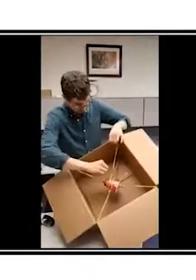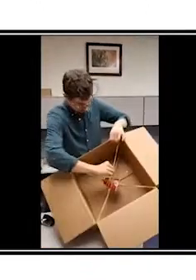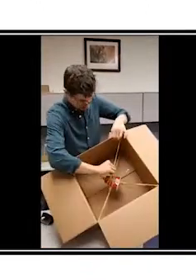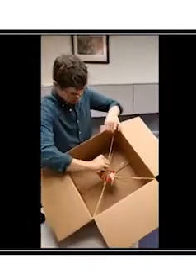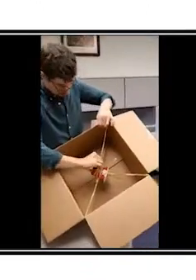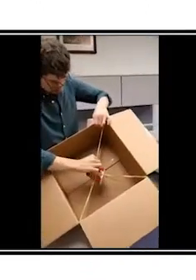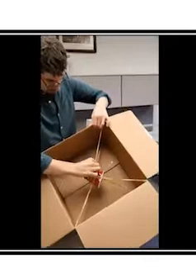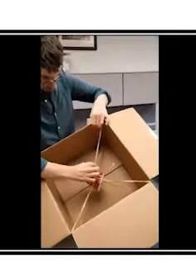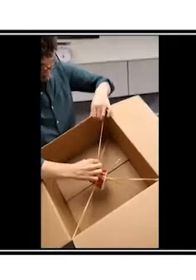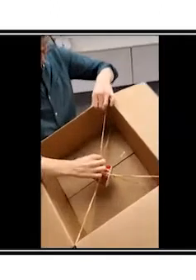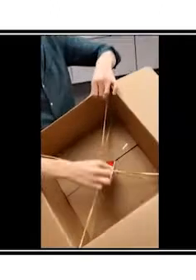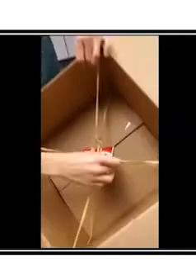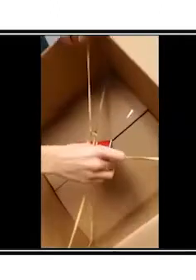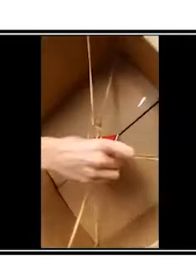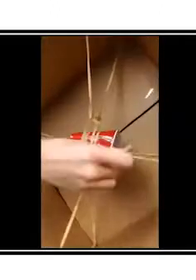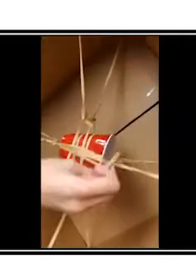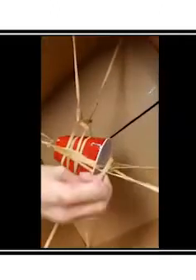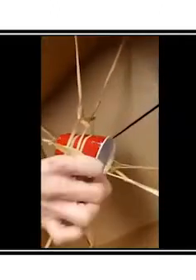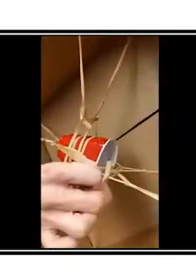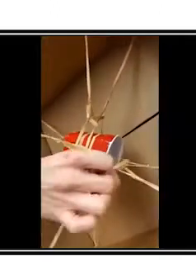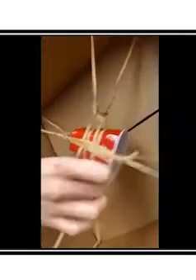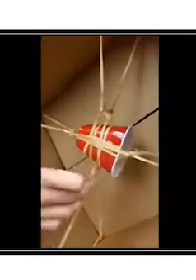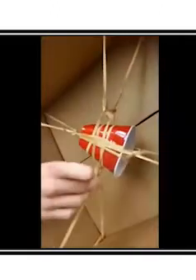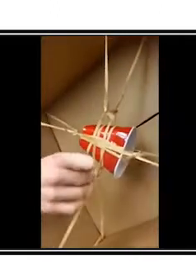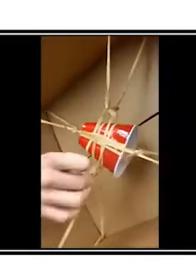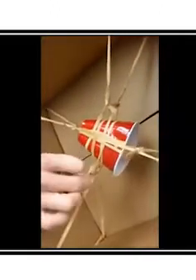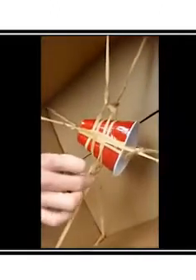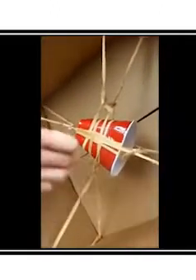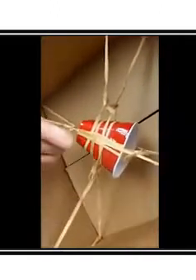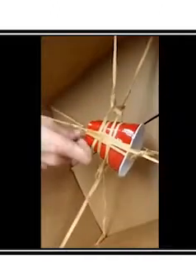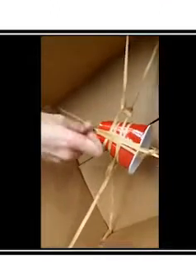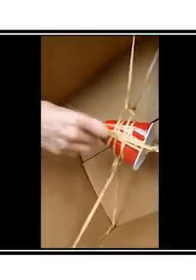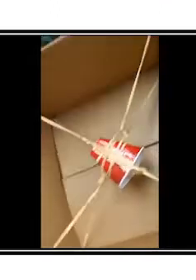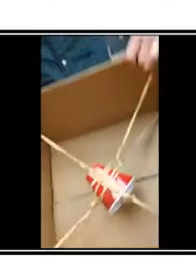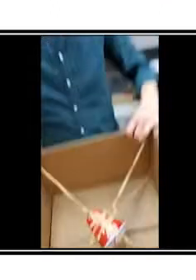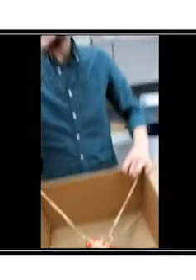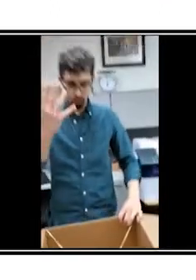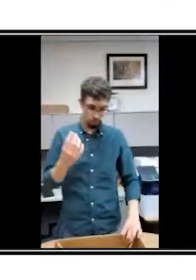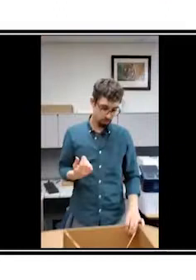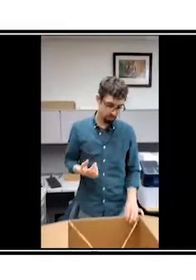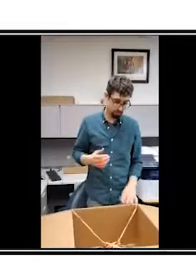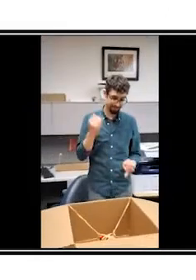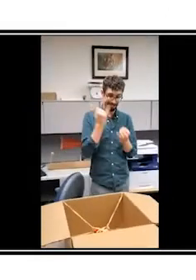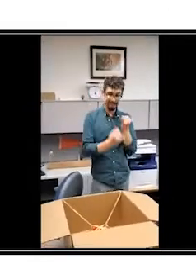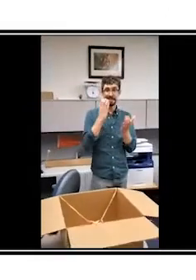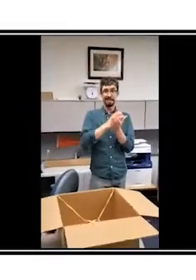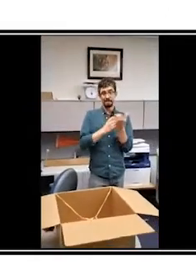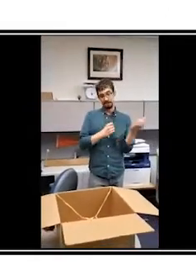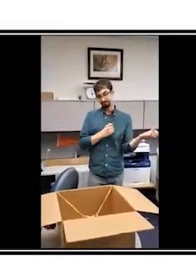and it keeps it steady, too, by tethering it in all these different directions. For that, I just use tape.